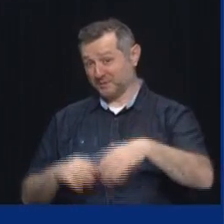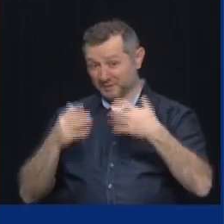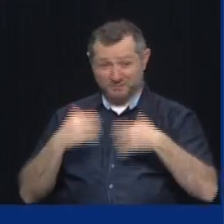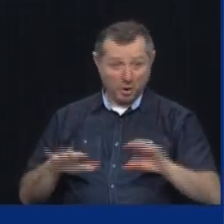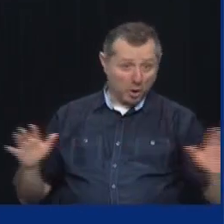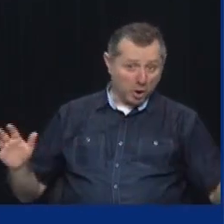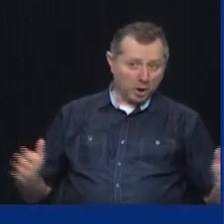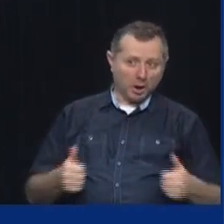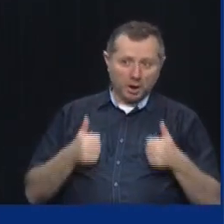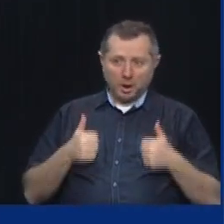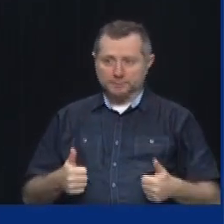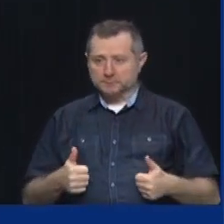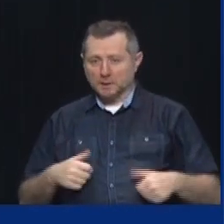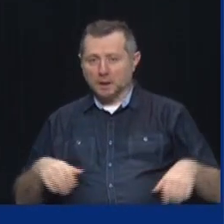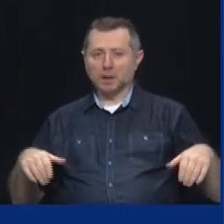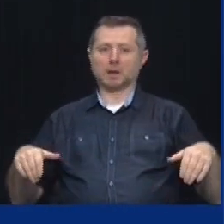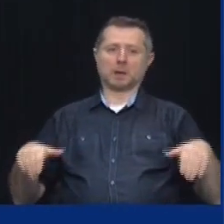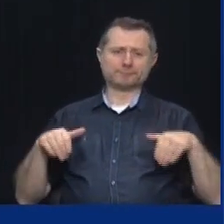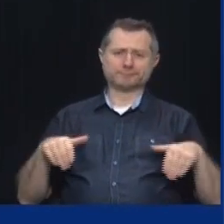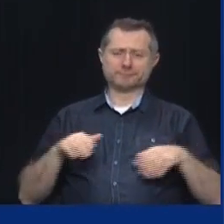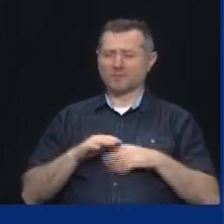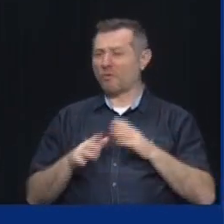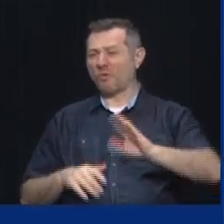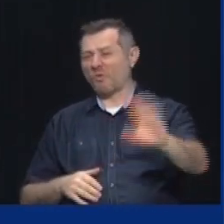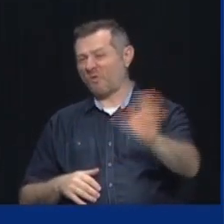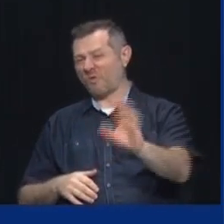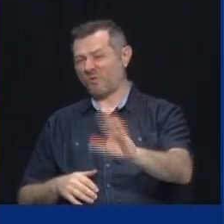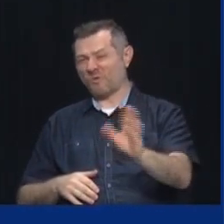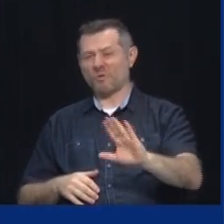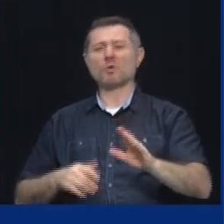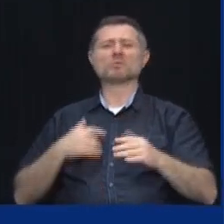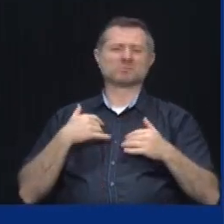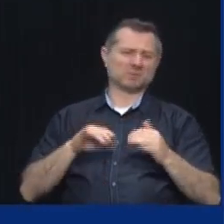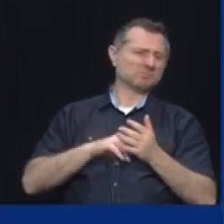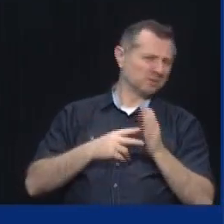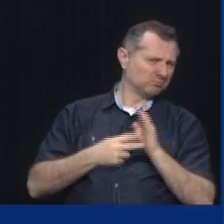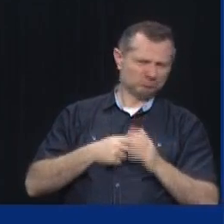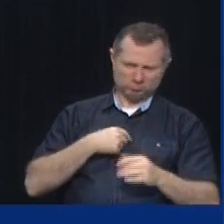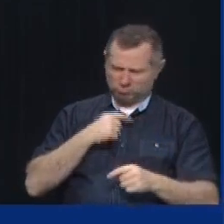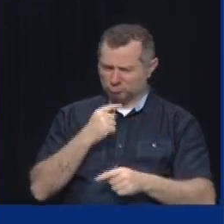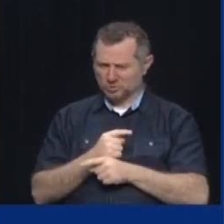NO, WE BEAT ALL THOSE PREDICTIONS. BUT IT DOESN'T MEAN WHEN WE HIT 70%, IT'S OVER.